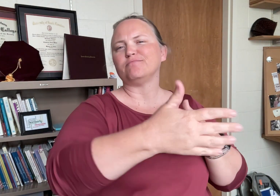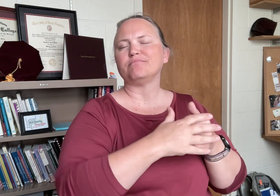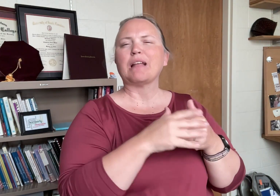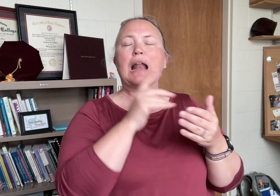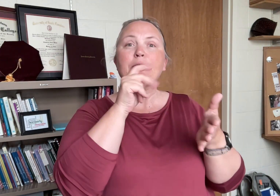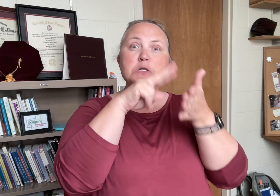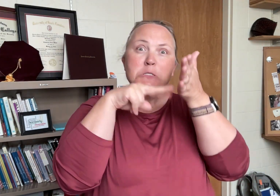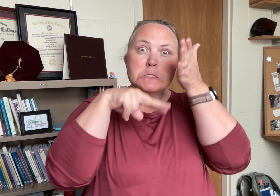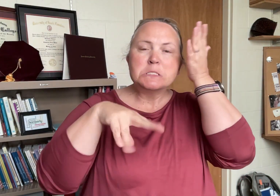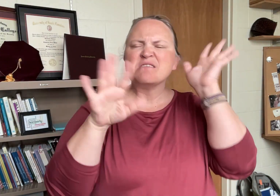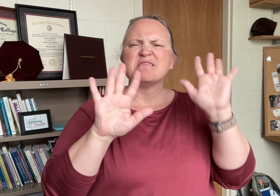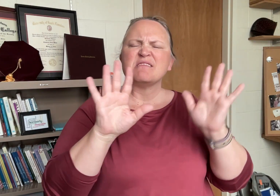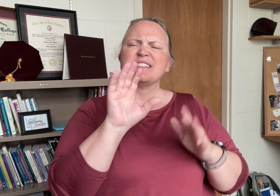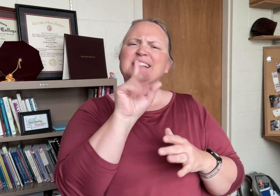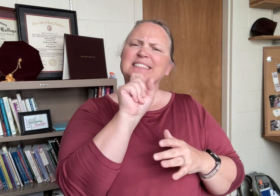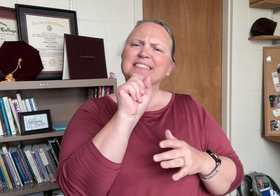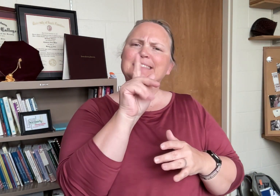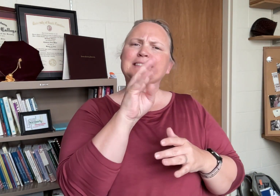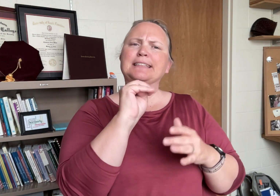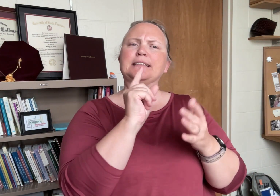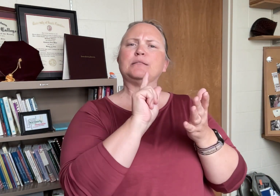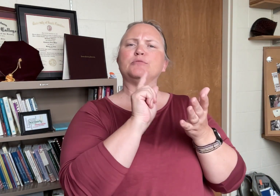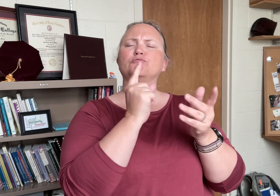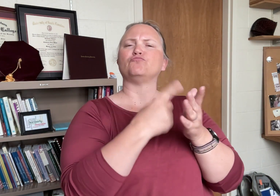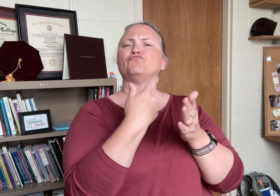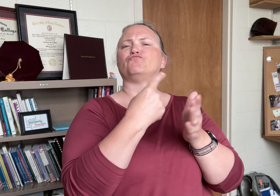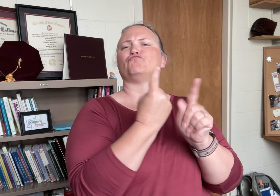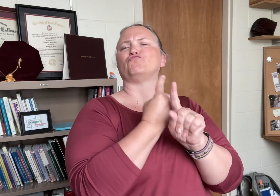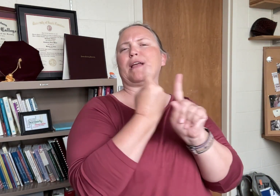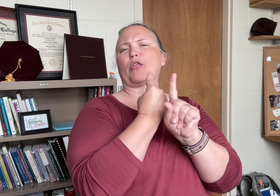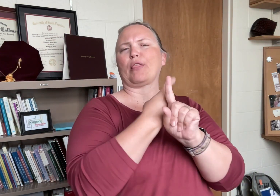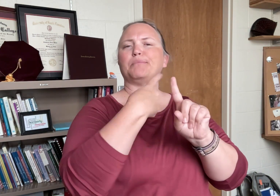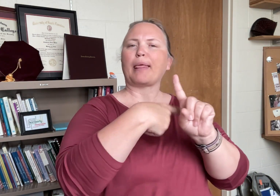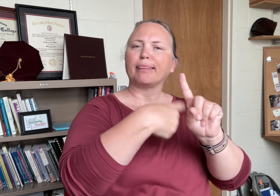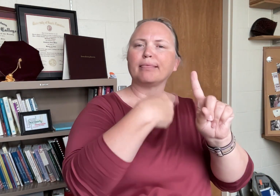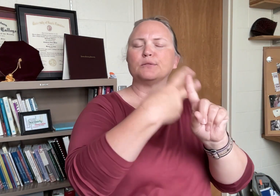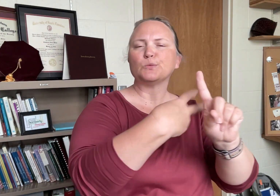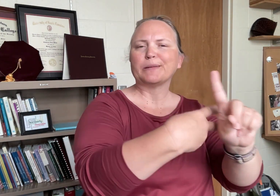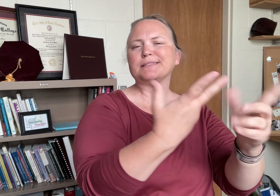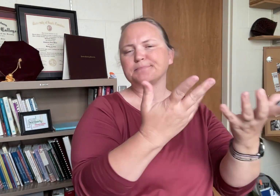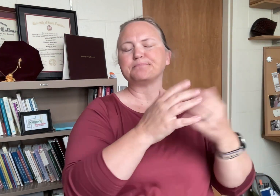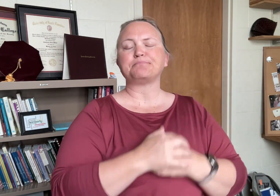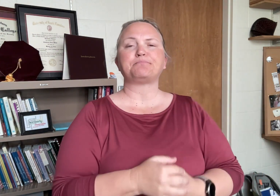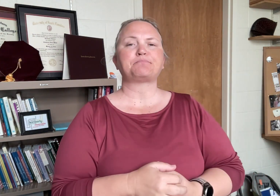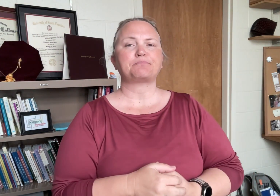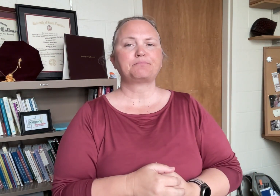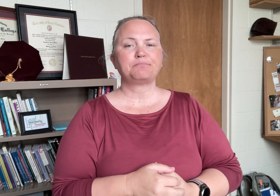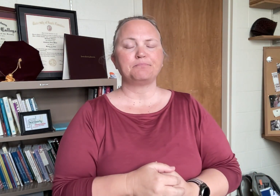You don't have to read them in depth. You can skim, but just regularly every week or so, or every couple of months,